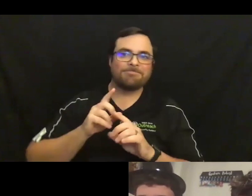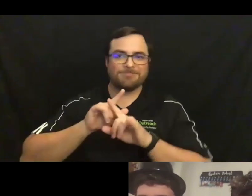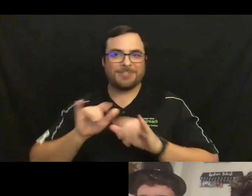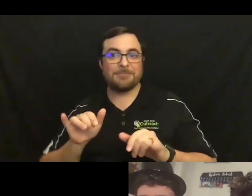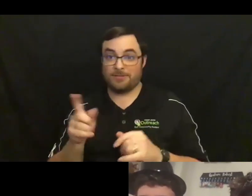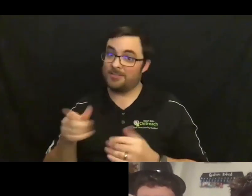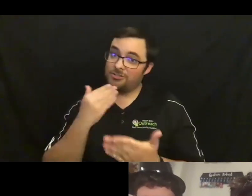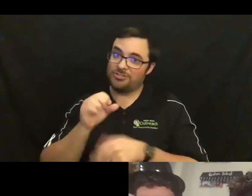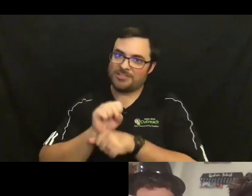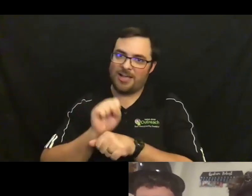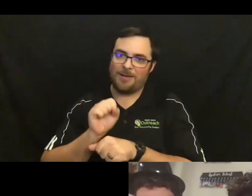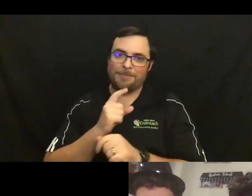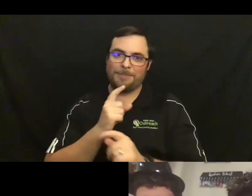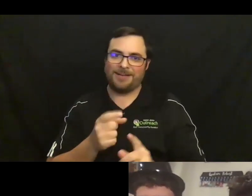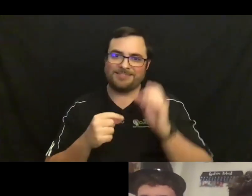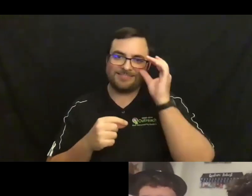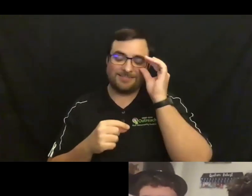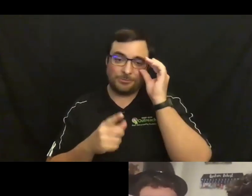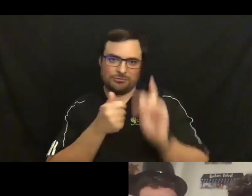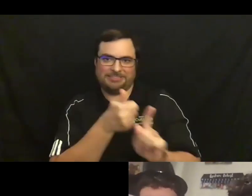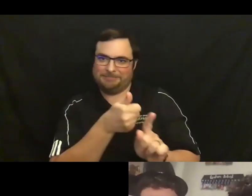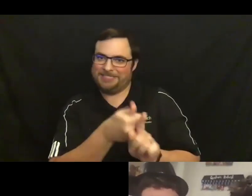good job but there's no way we'll be able to do it on command, right? It has to be a